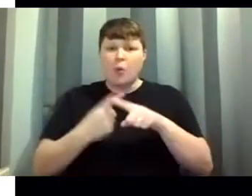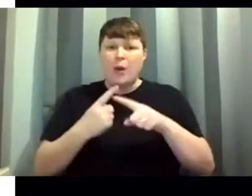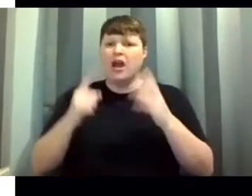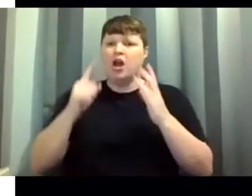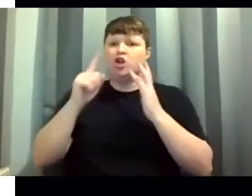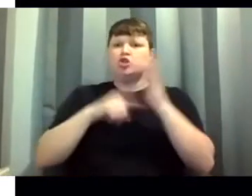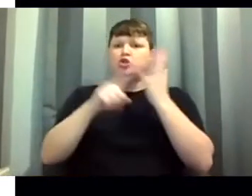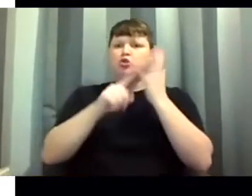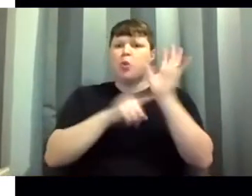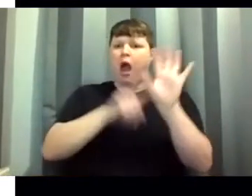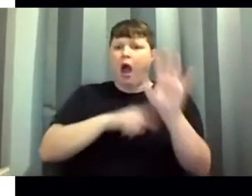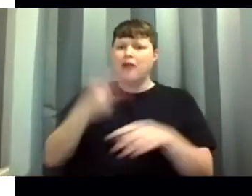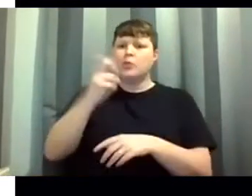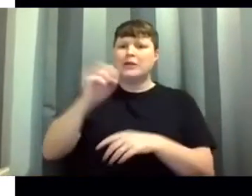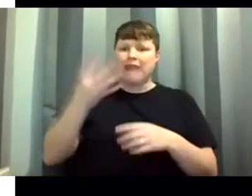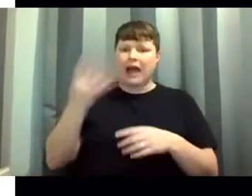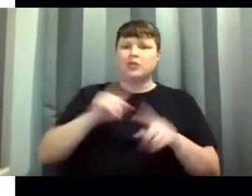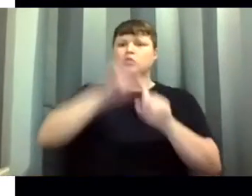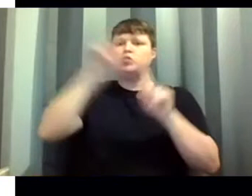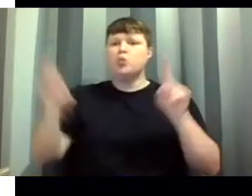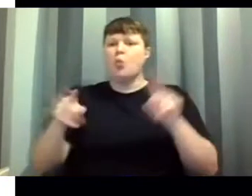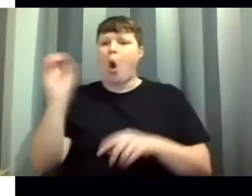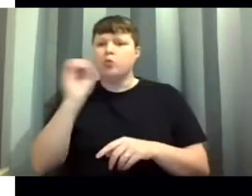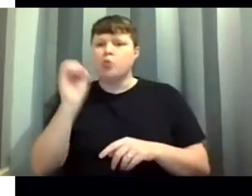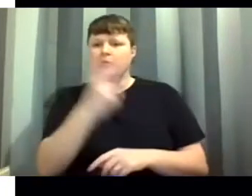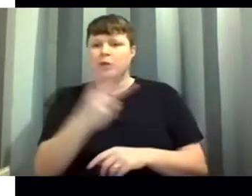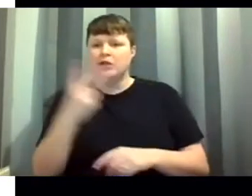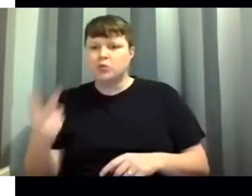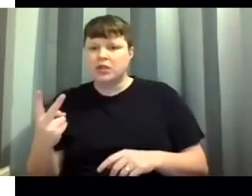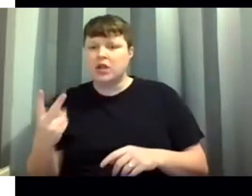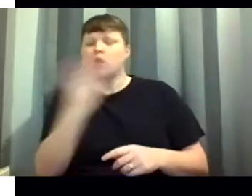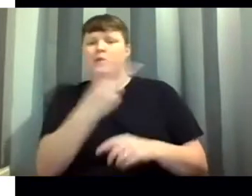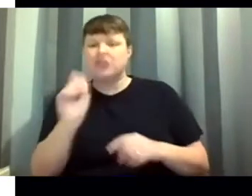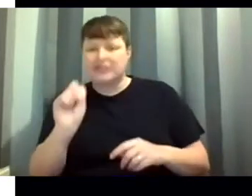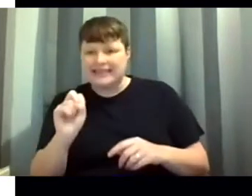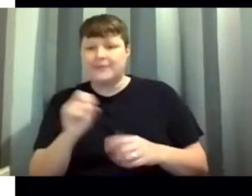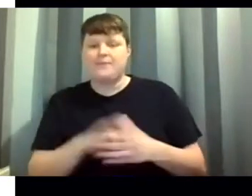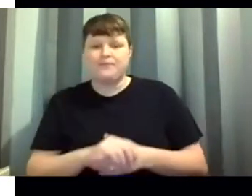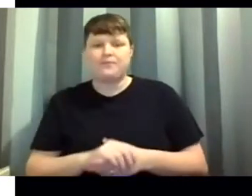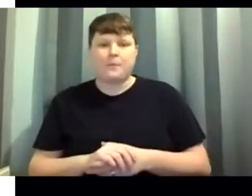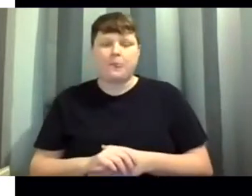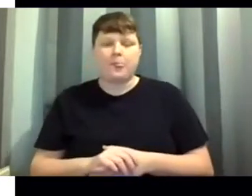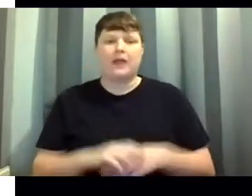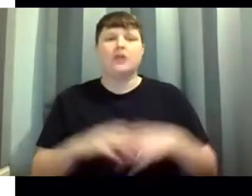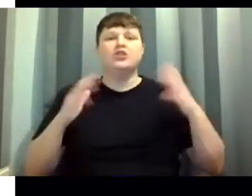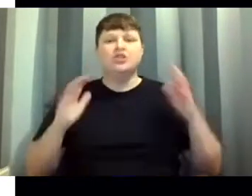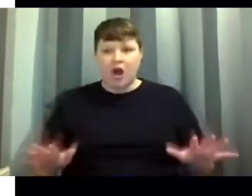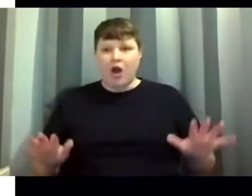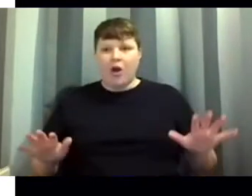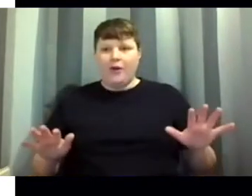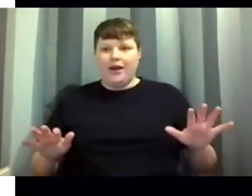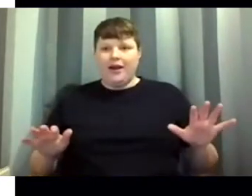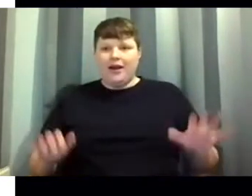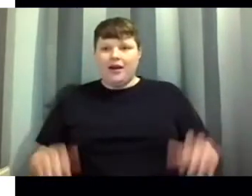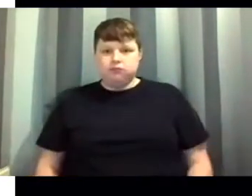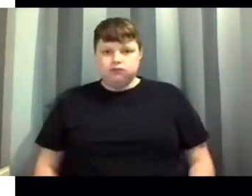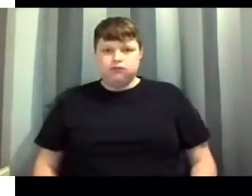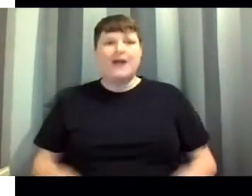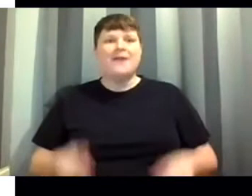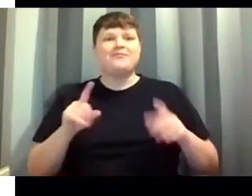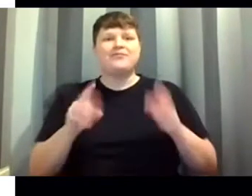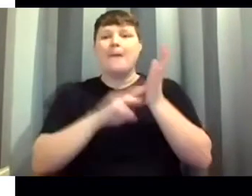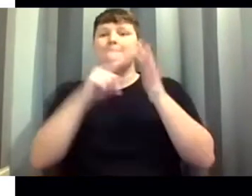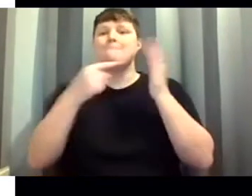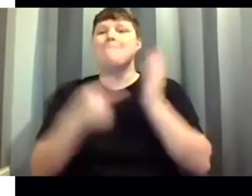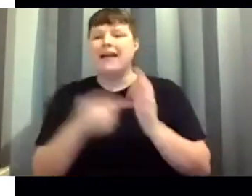like, we wanted to make it better. So... that's talking about the Met now. In summary,